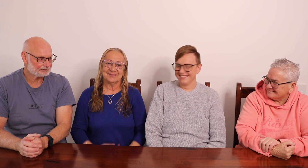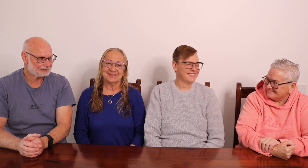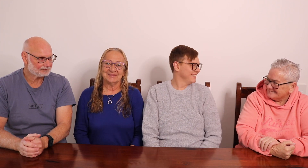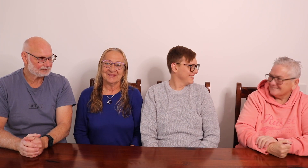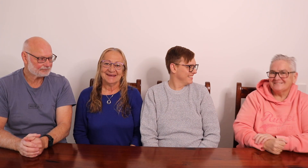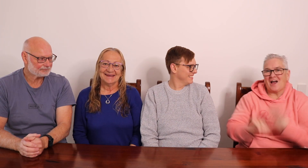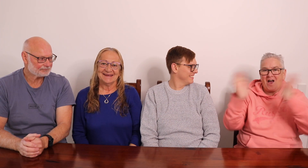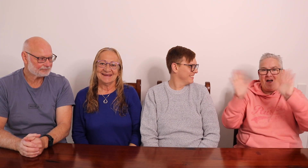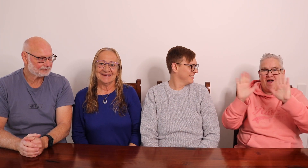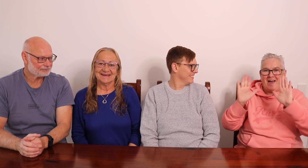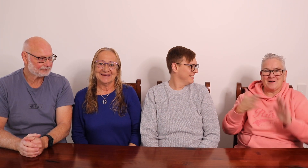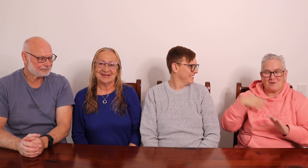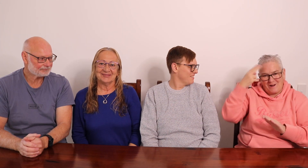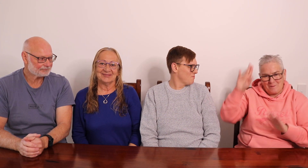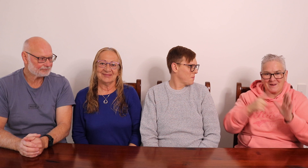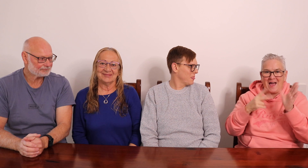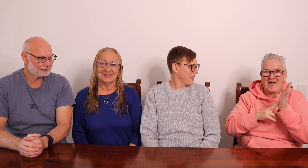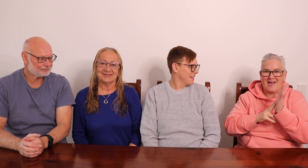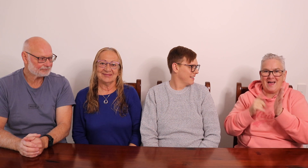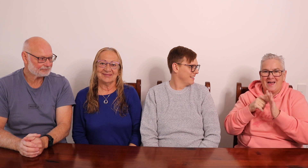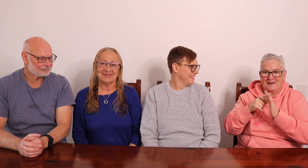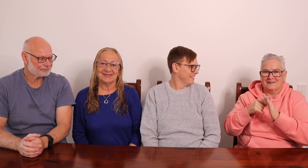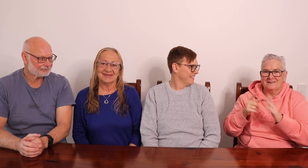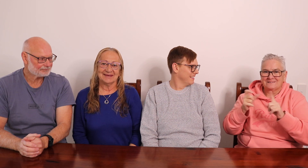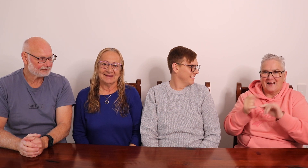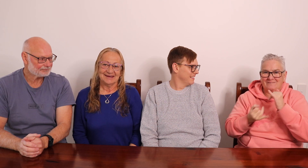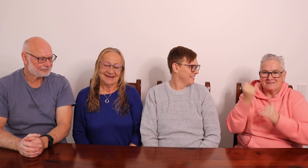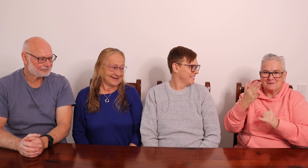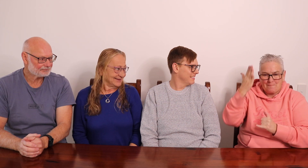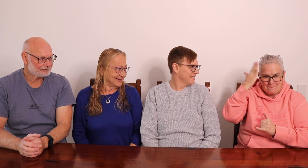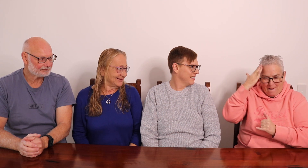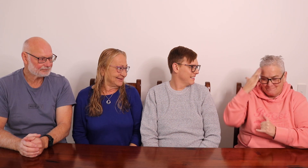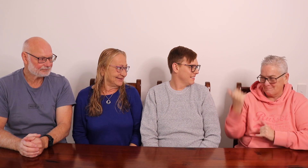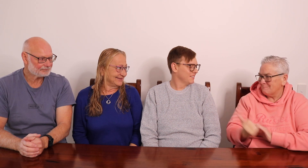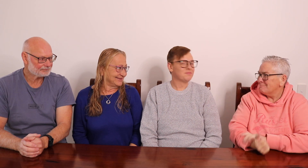Hello, my name is Anne (short for Annie-Maree), David's Mum.